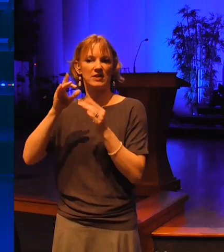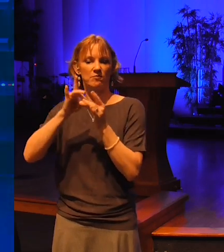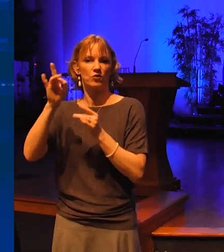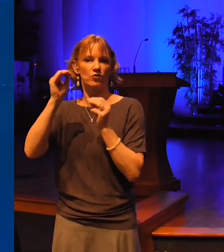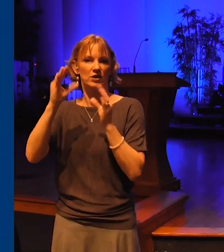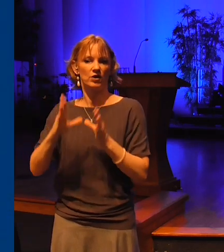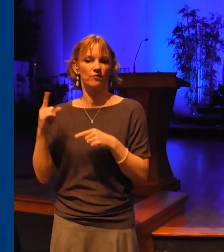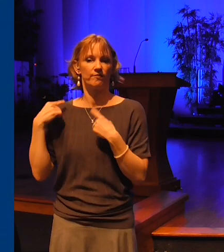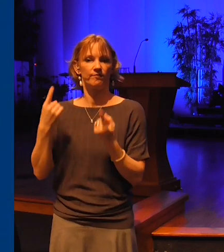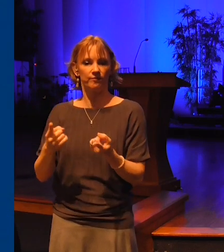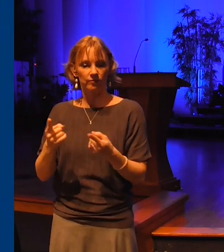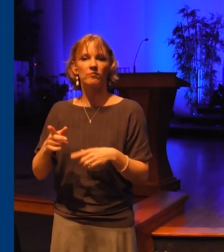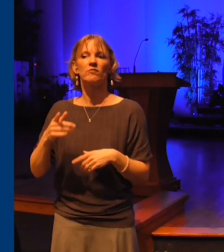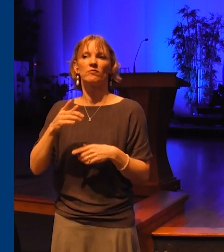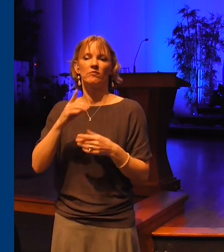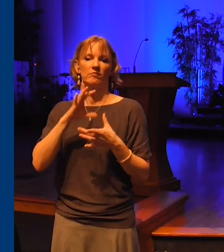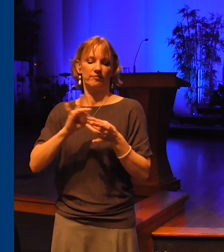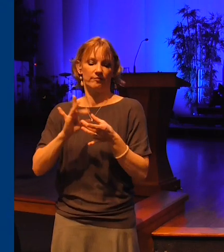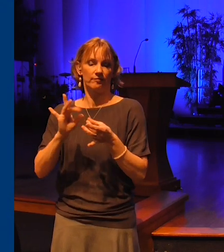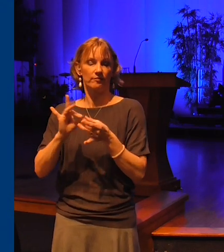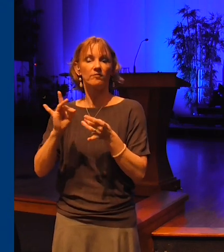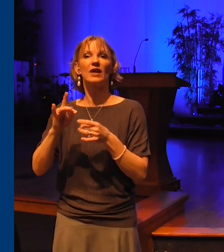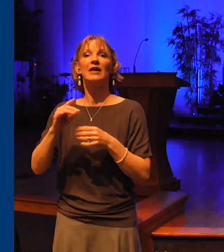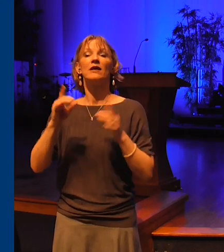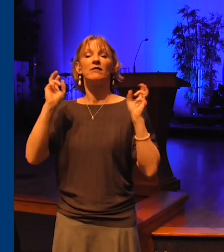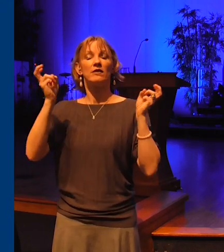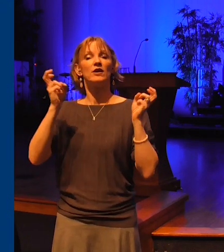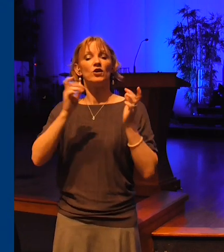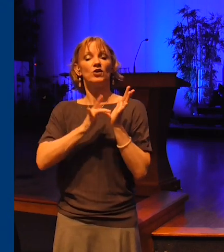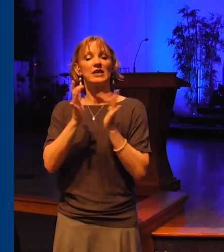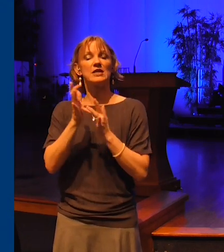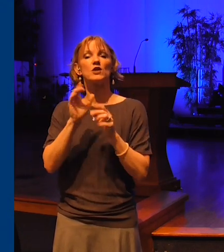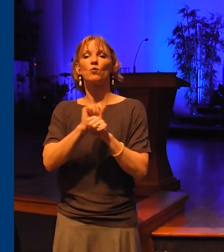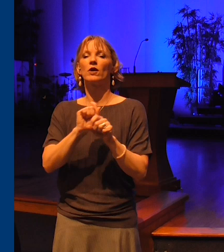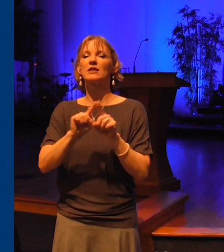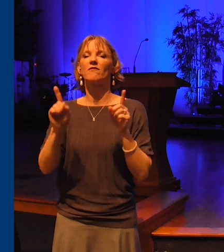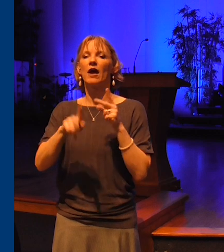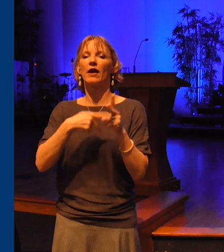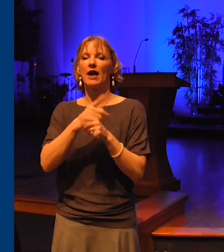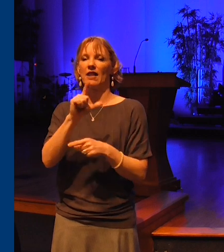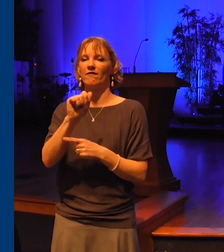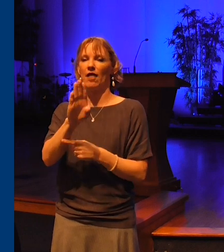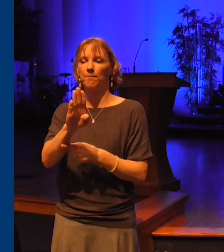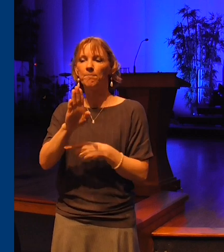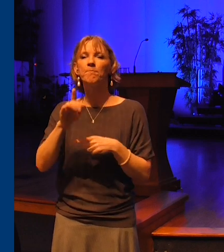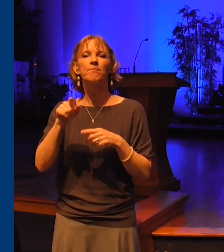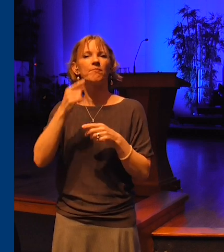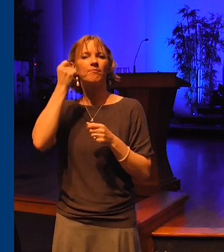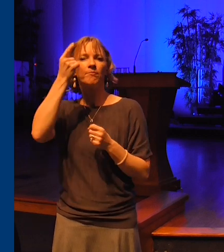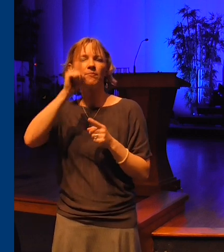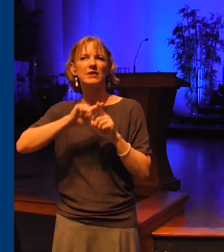jesus worked in a different kind of laboratory he understood a different set of laws and because he